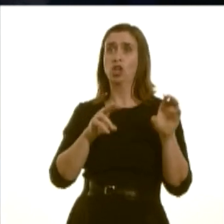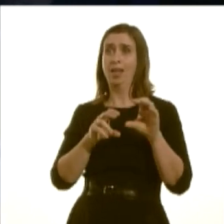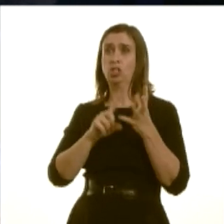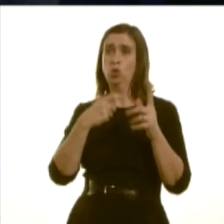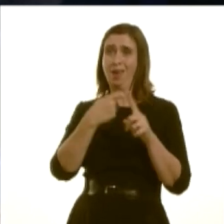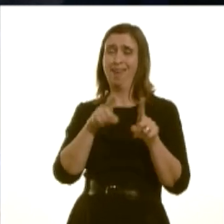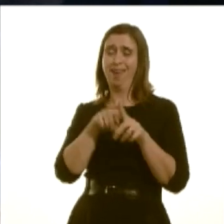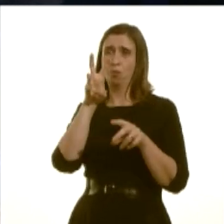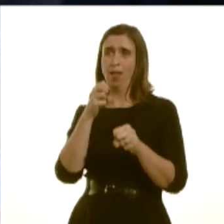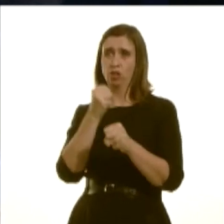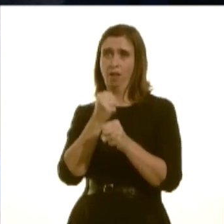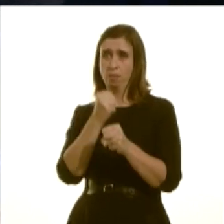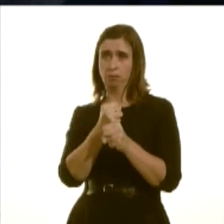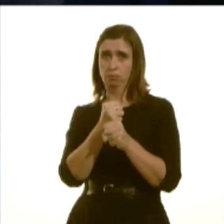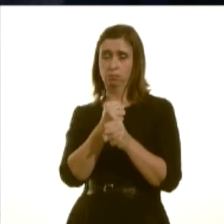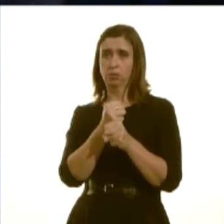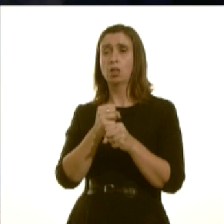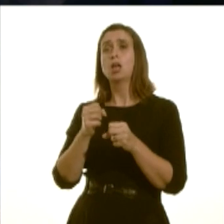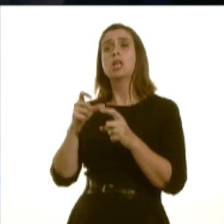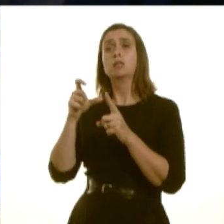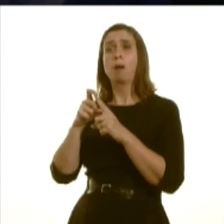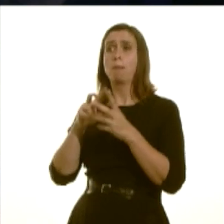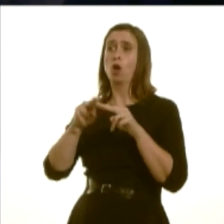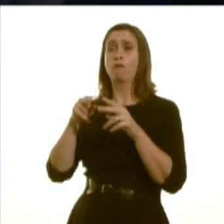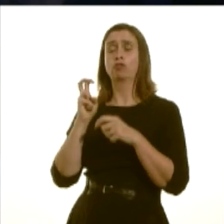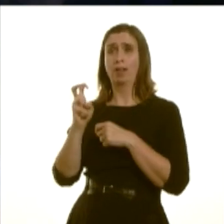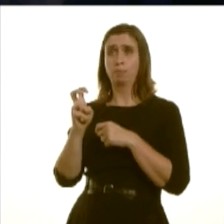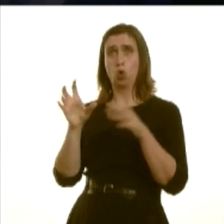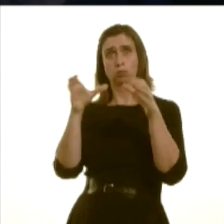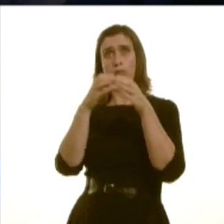the UK and Welsh Governments. The Department for Transport has announced that that £1.2